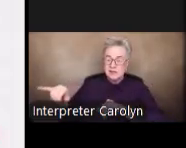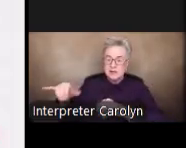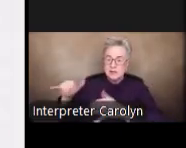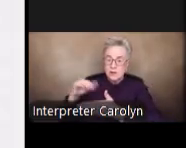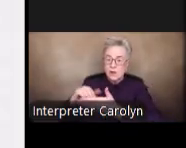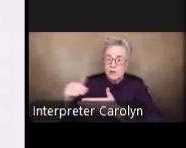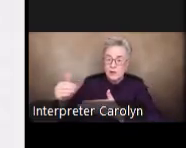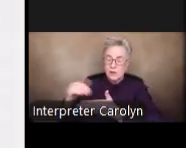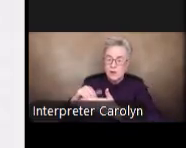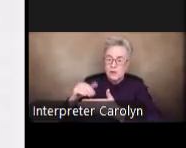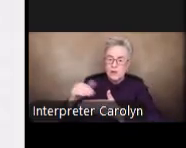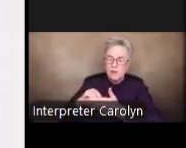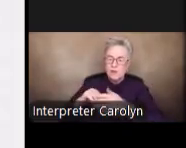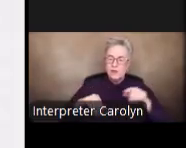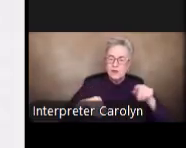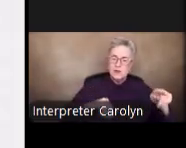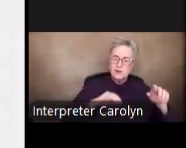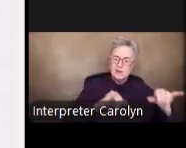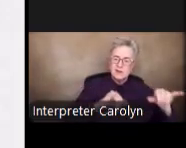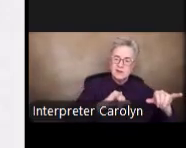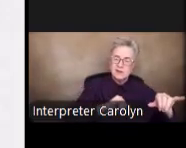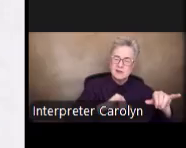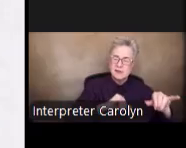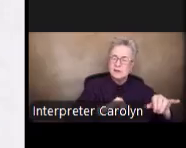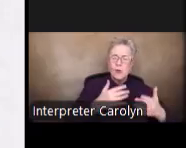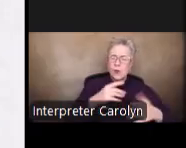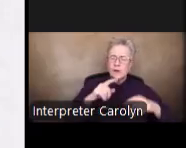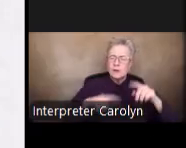with varied vocalizations or very manual patterns? And